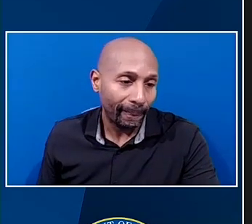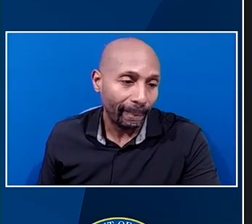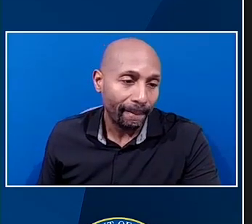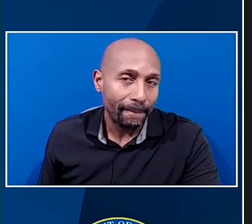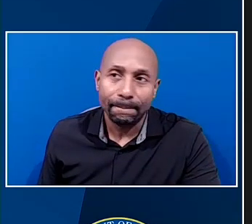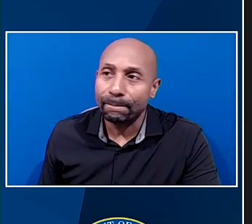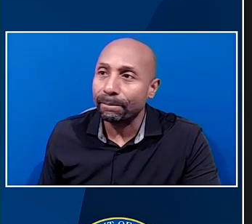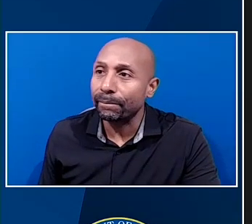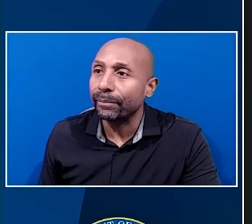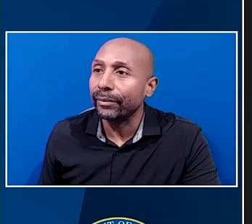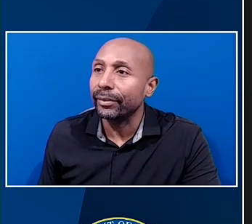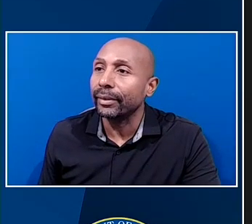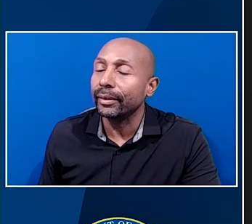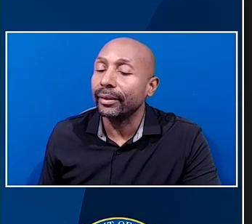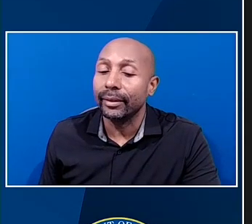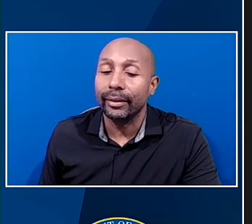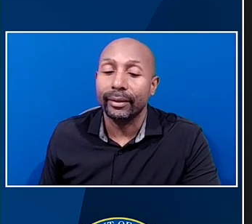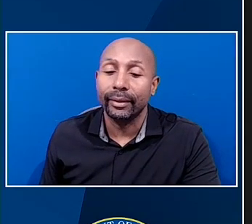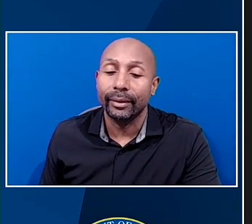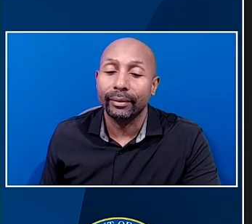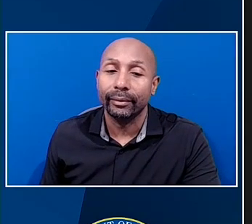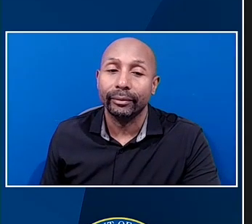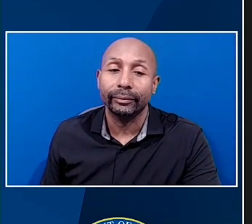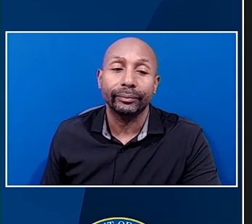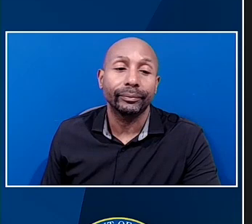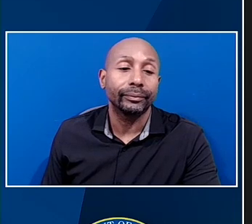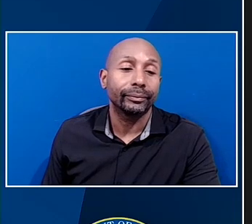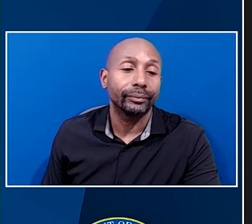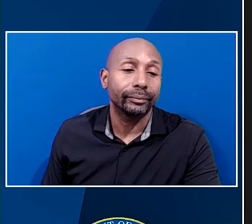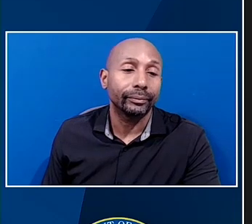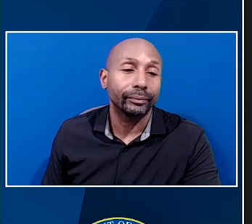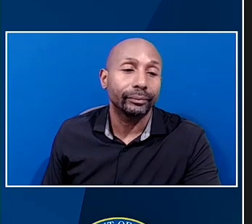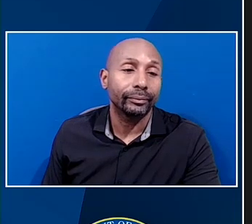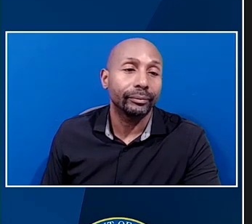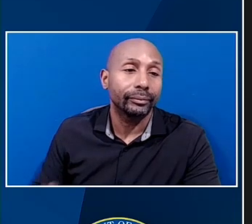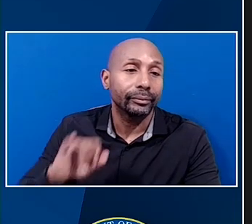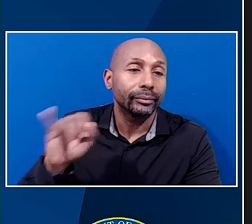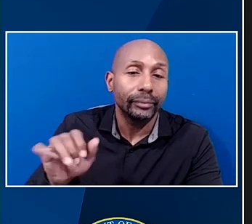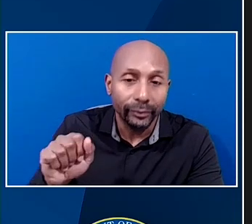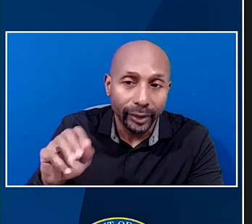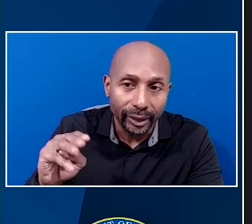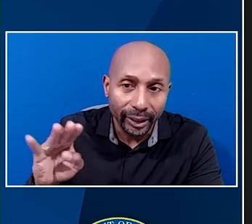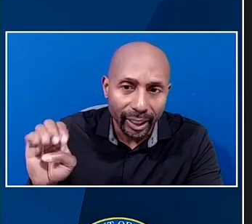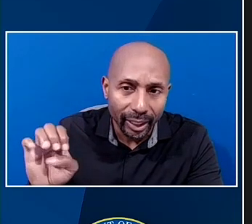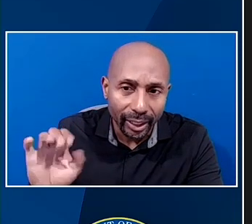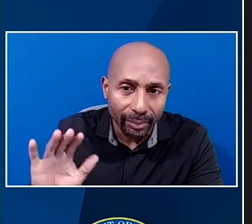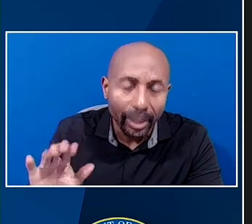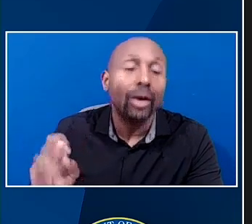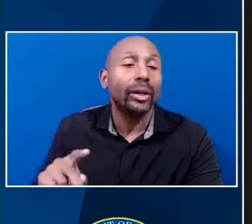It looks like we have no thumbs down for. Jamie? I'm sorry. Okay. No thumbs down for that. Thank you.